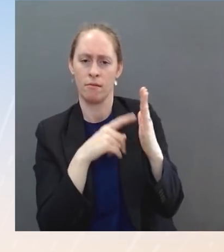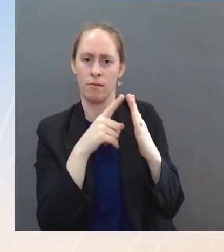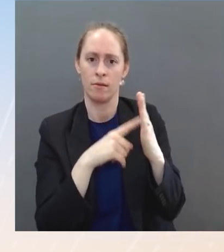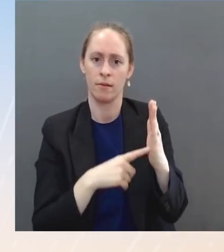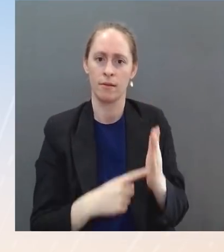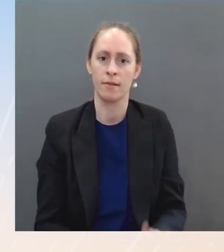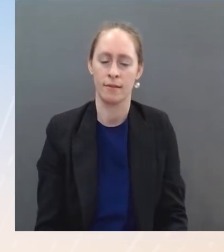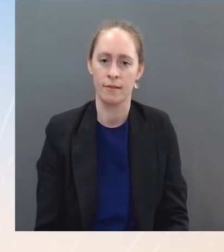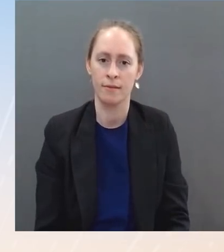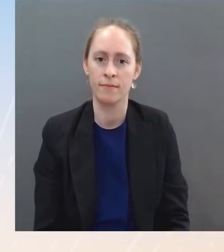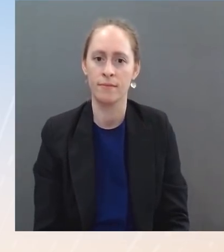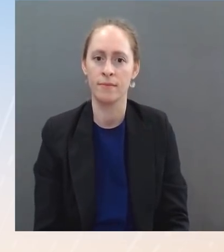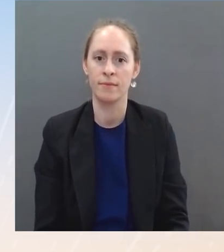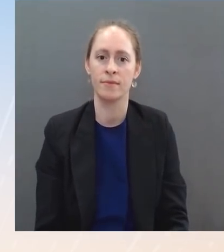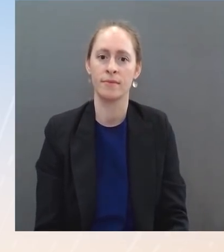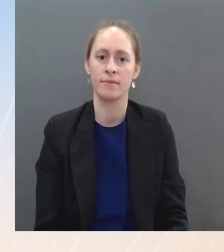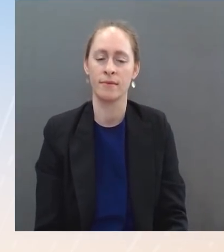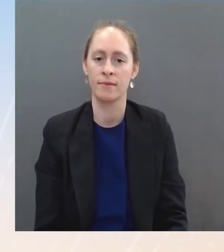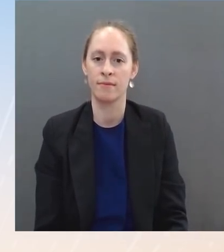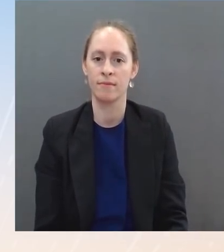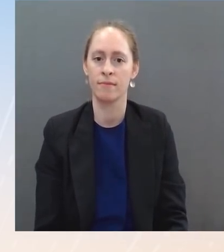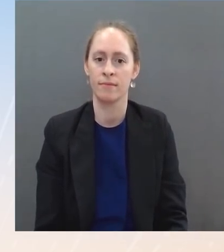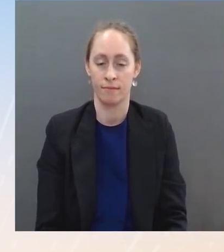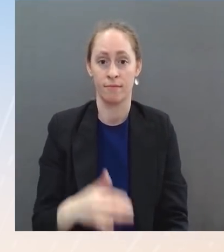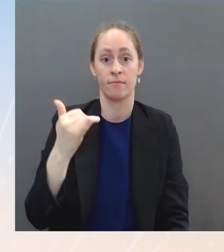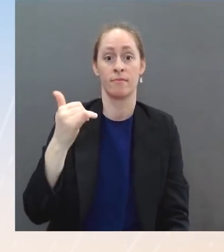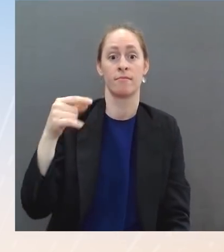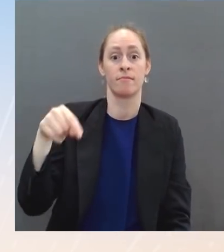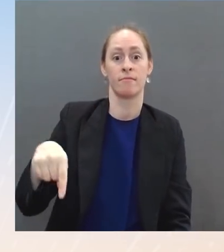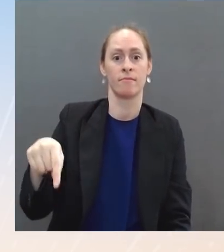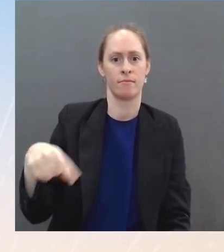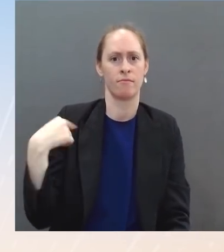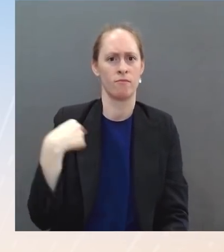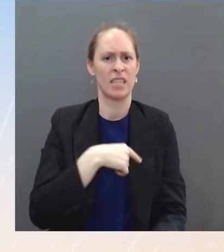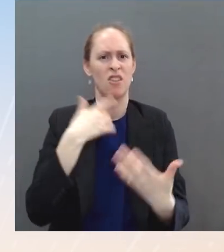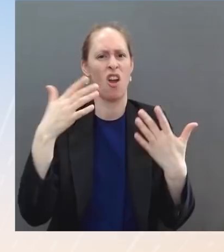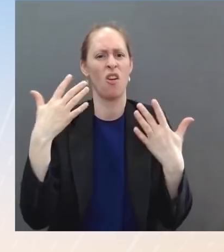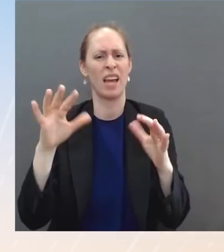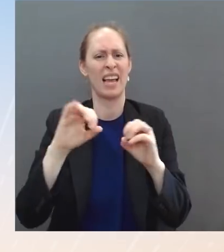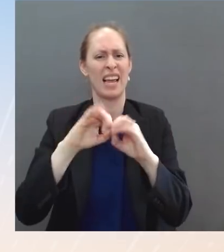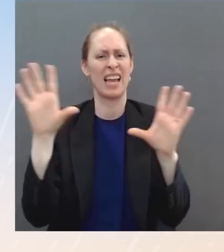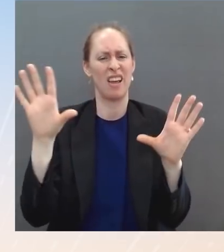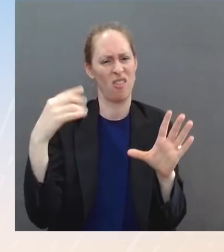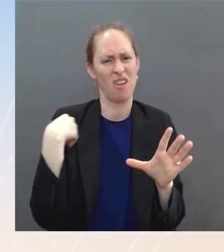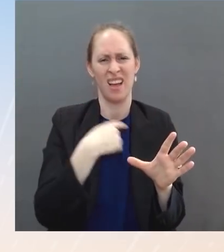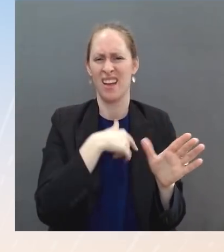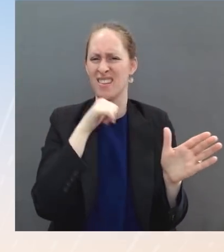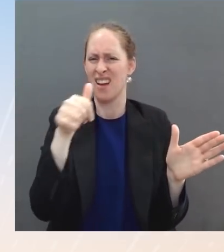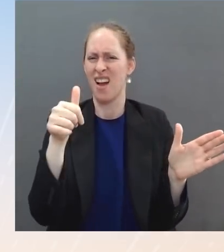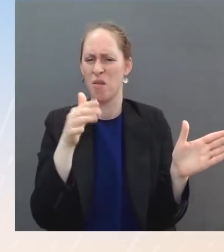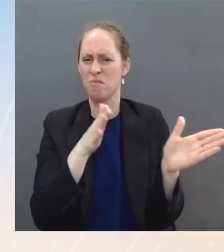has made clear throughout this is that it is not our intention to send U.S. soldiers to fight Russian soldiers in Ukraine.